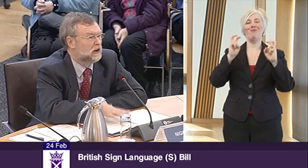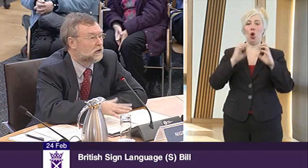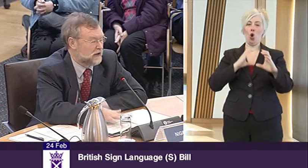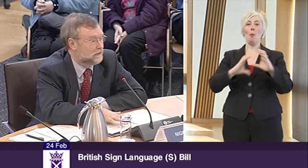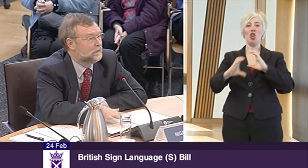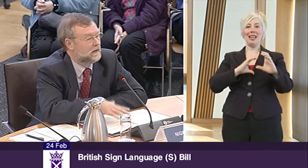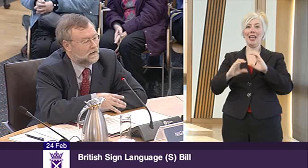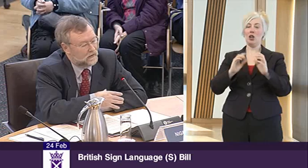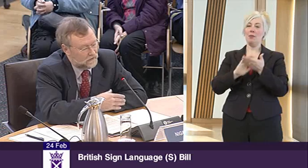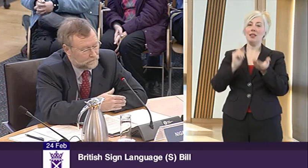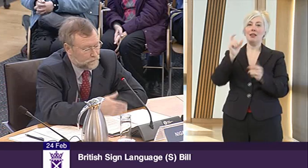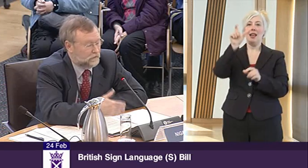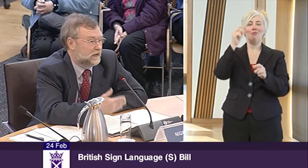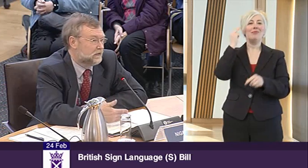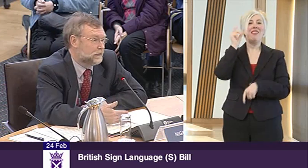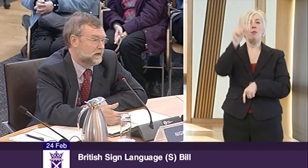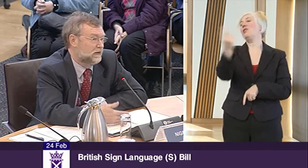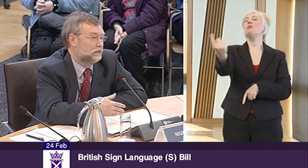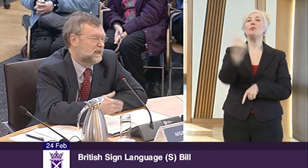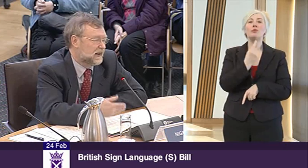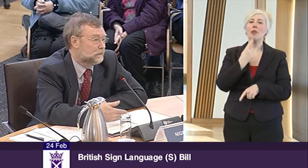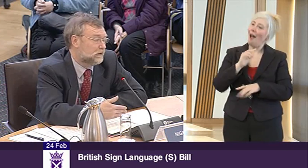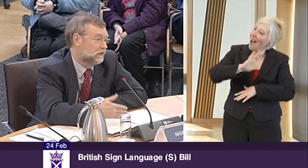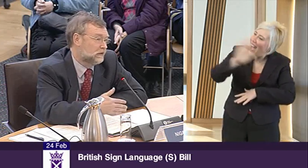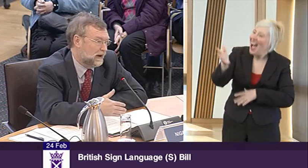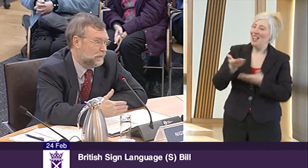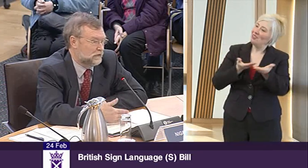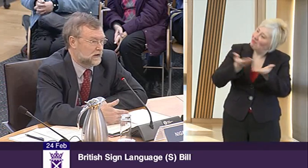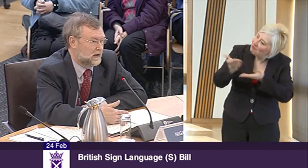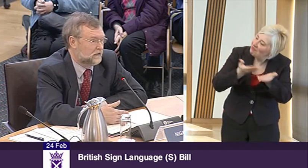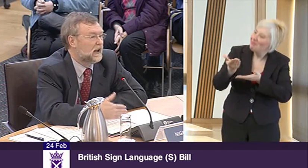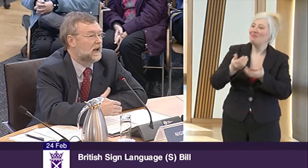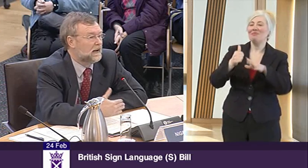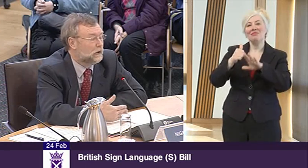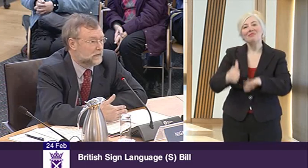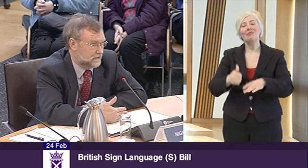as communicators who can greet members of the deaf communities when they come to out-patient